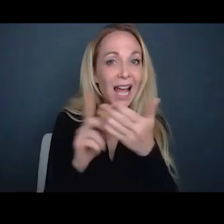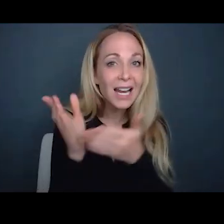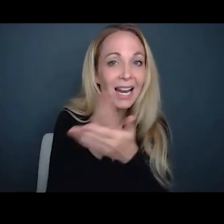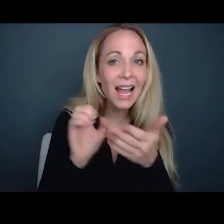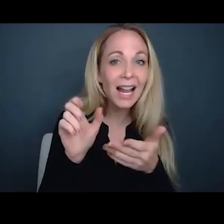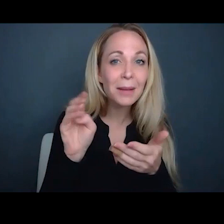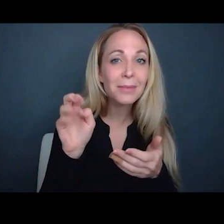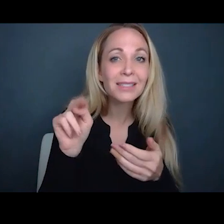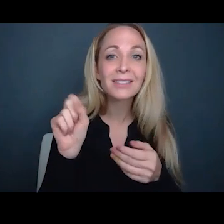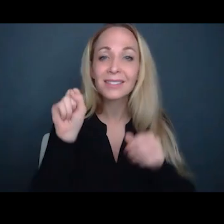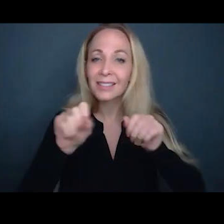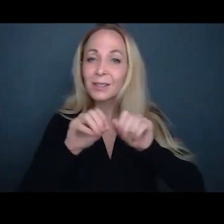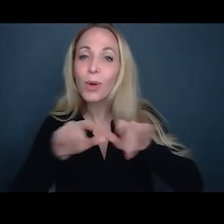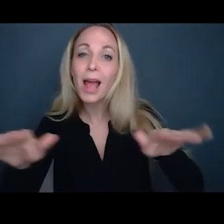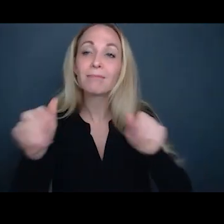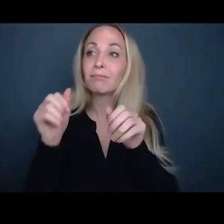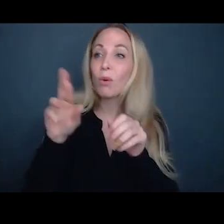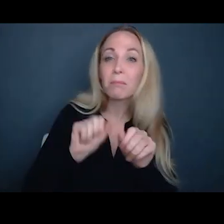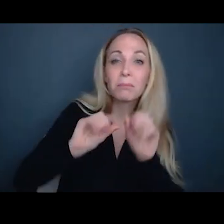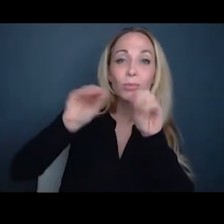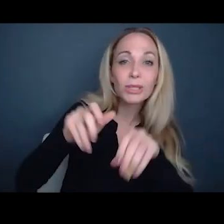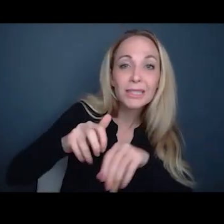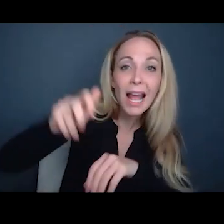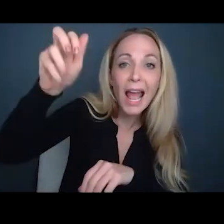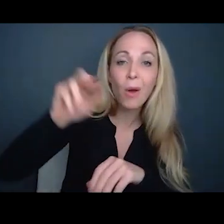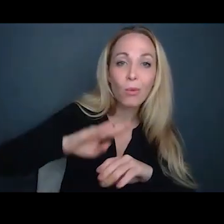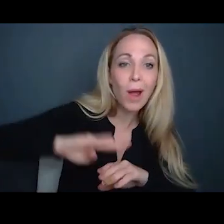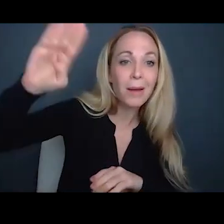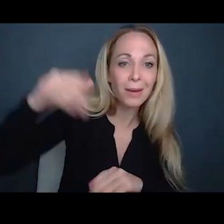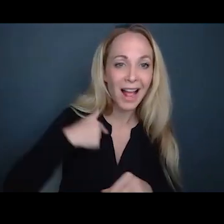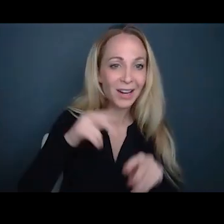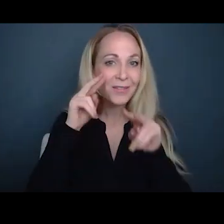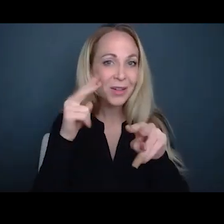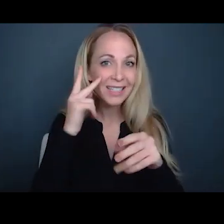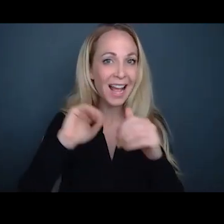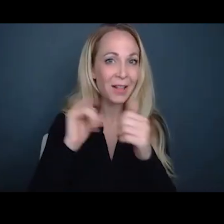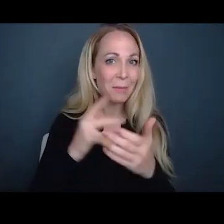out, or around stairs and ramps. So, I really look forward to seeing how this project comes to life.